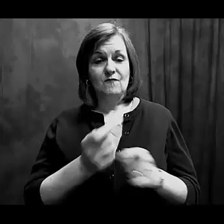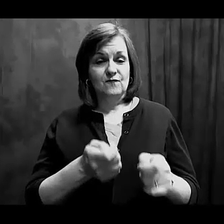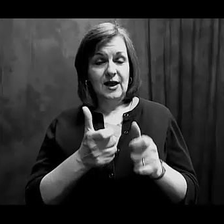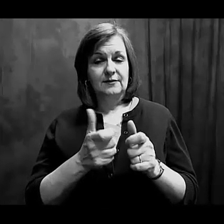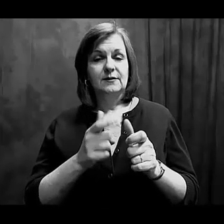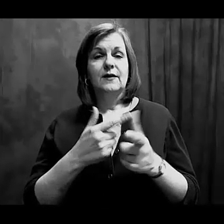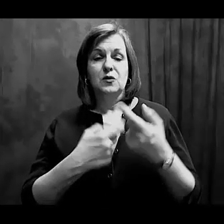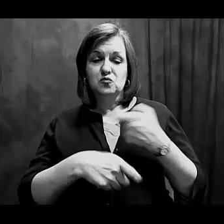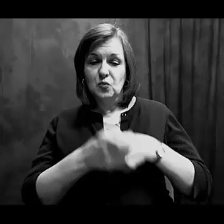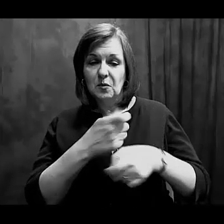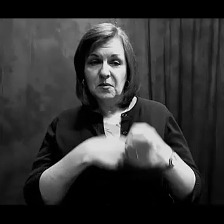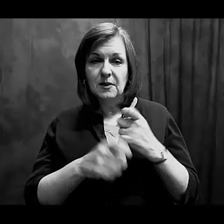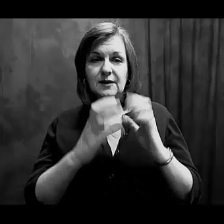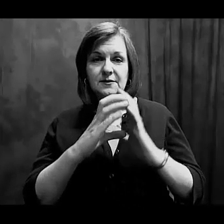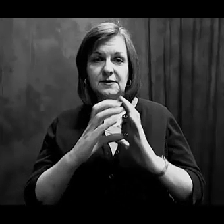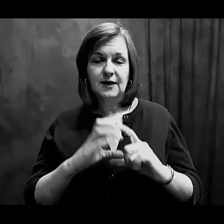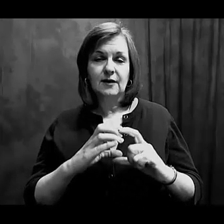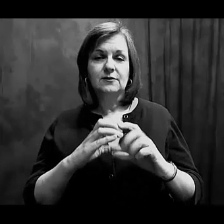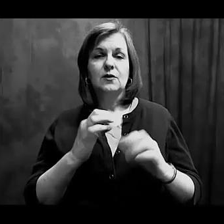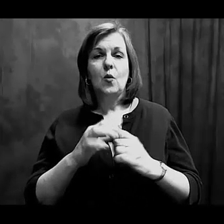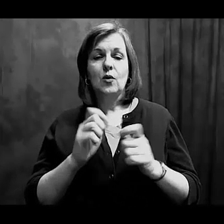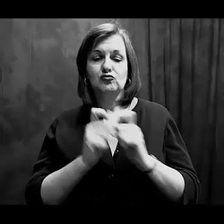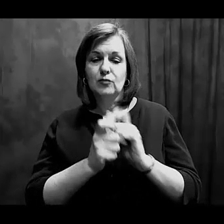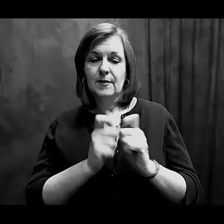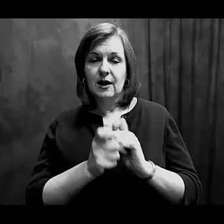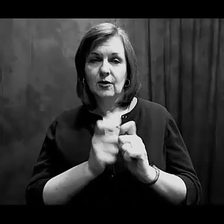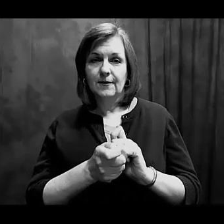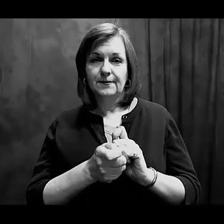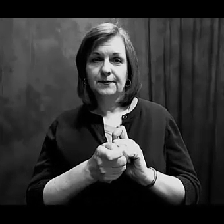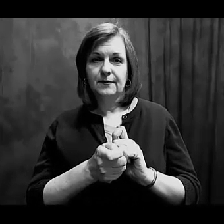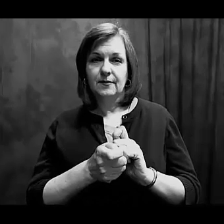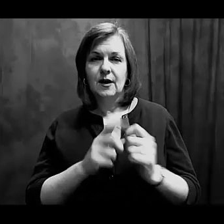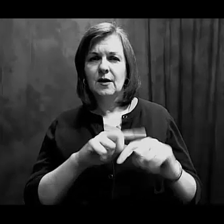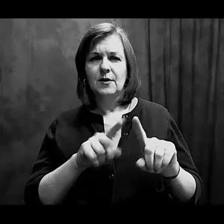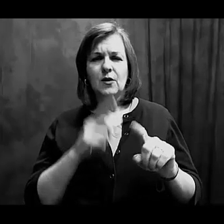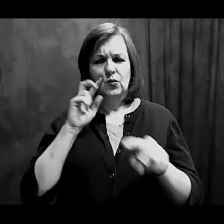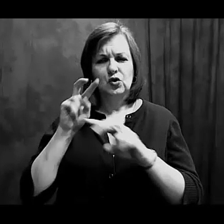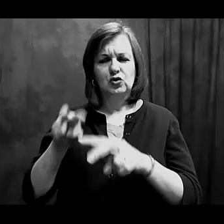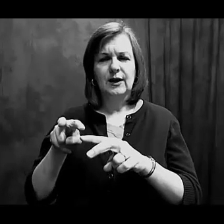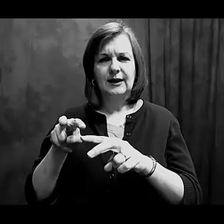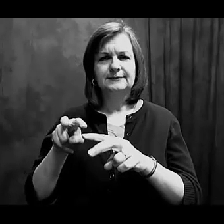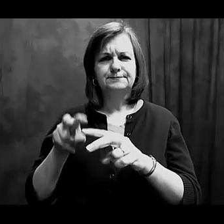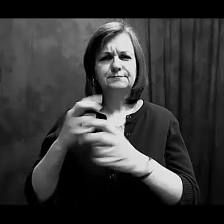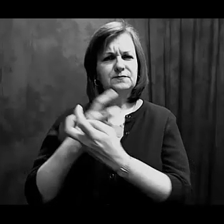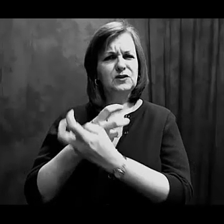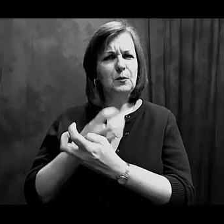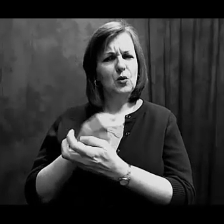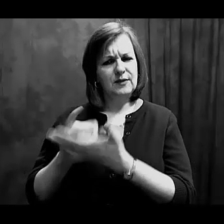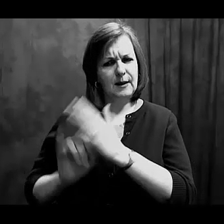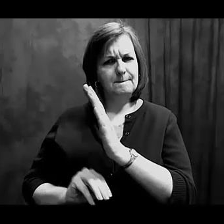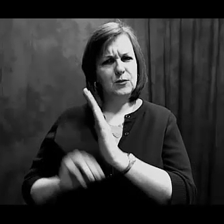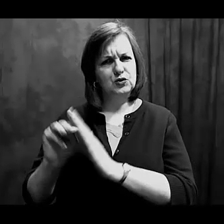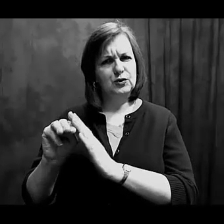available to the start of our skeletal system it is because cartilage cells